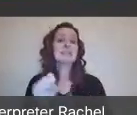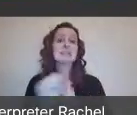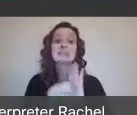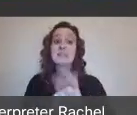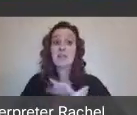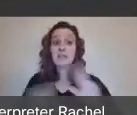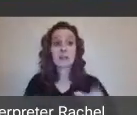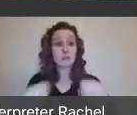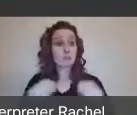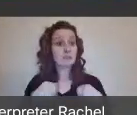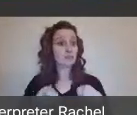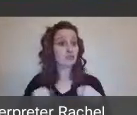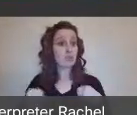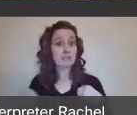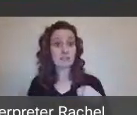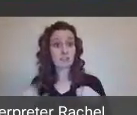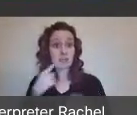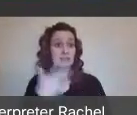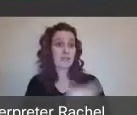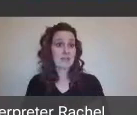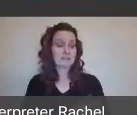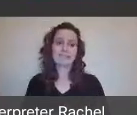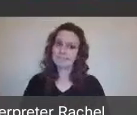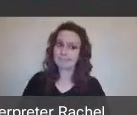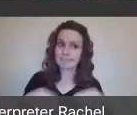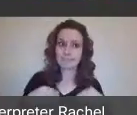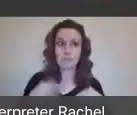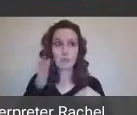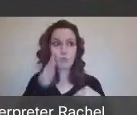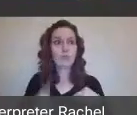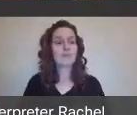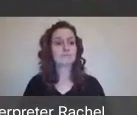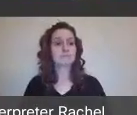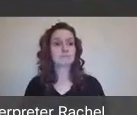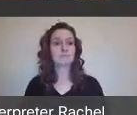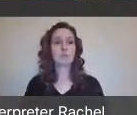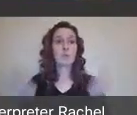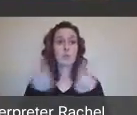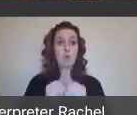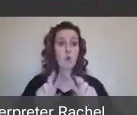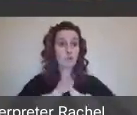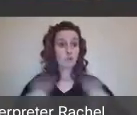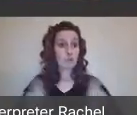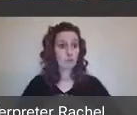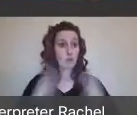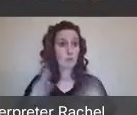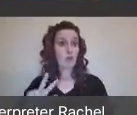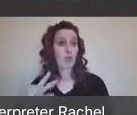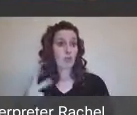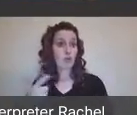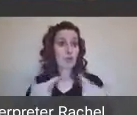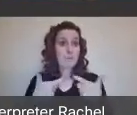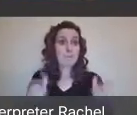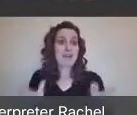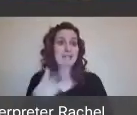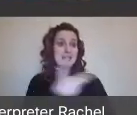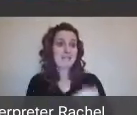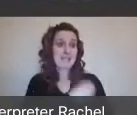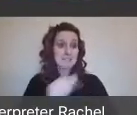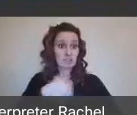vaccine, we will be ready. We are also ready to open a third mass vaccination site in the County but